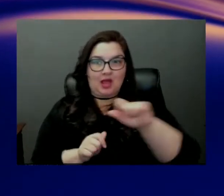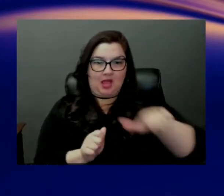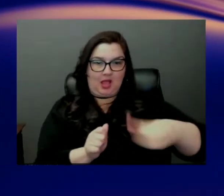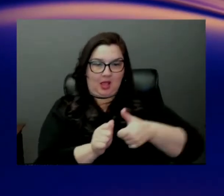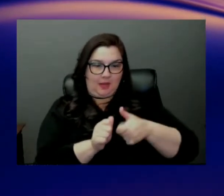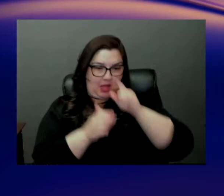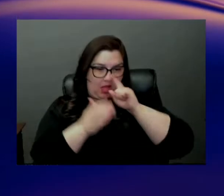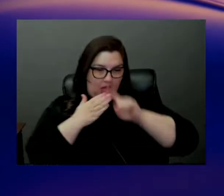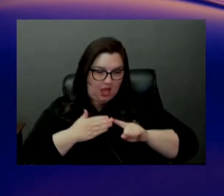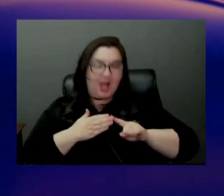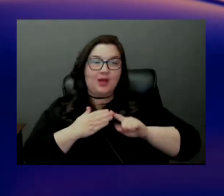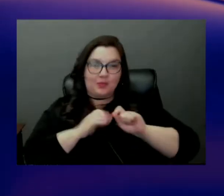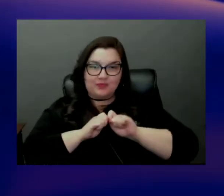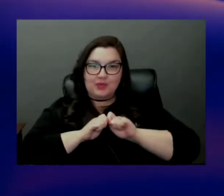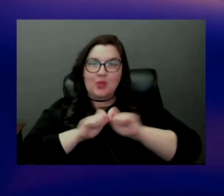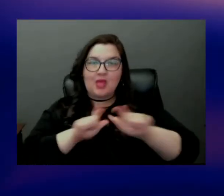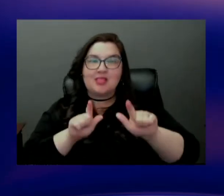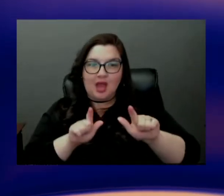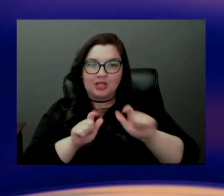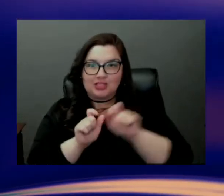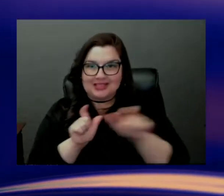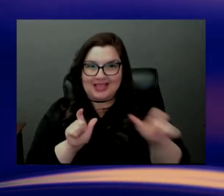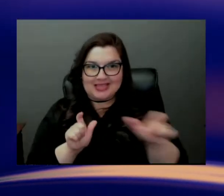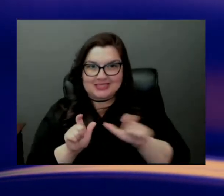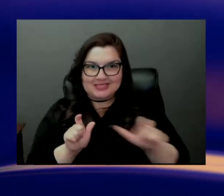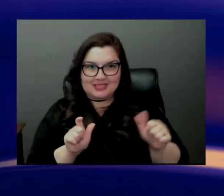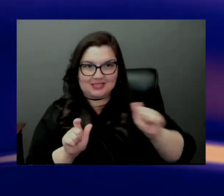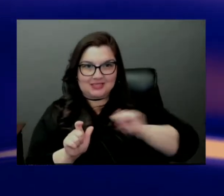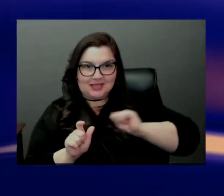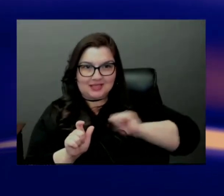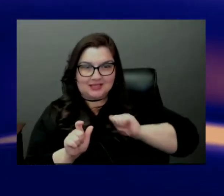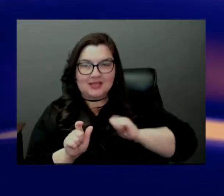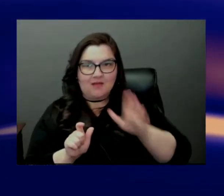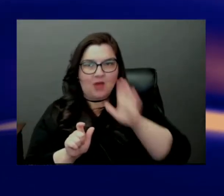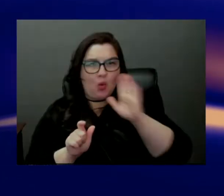Again, we'll show you that in the demo as well. And we'll launch a bunch of instances, get them ready